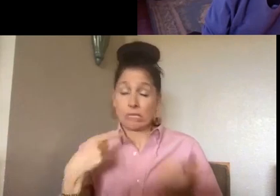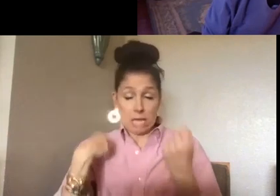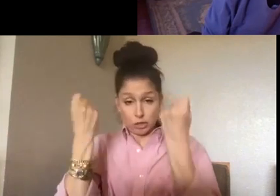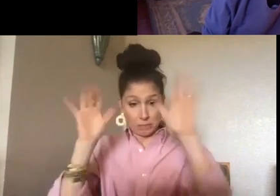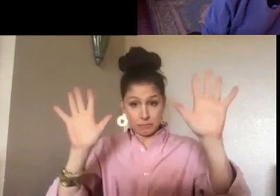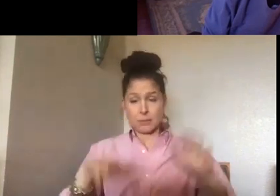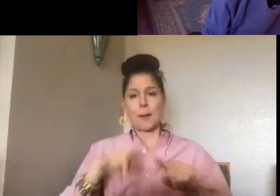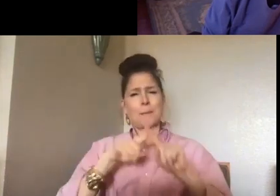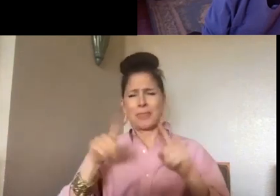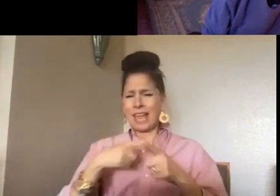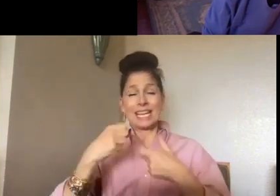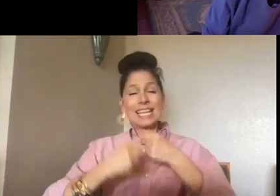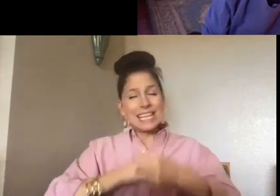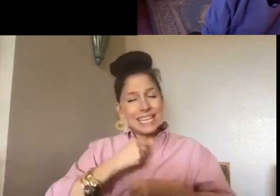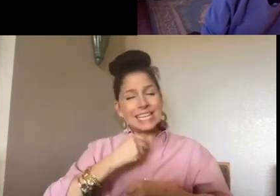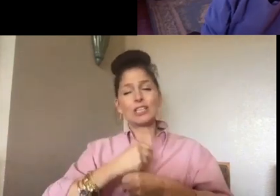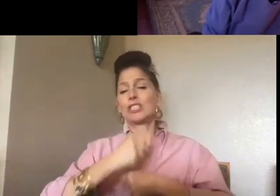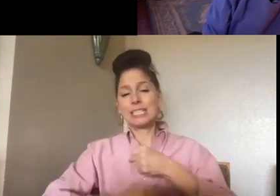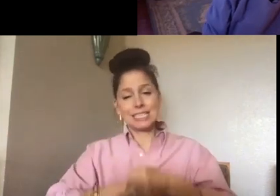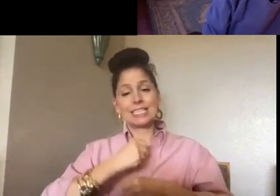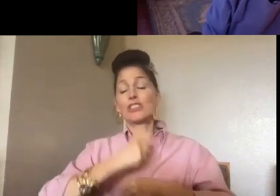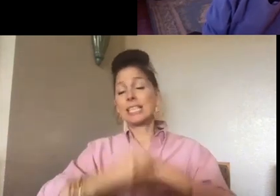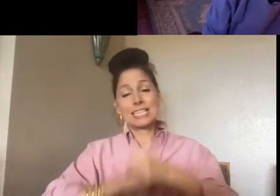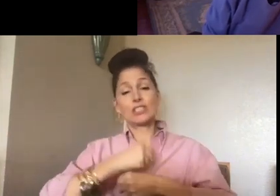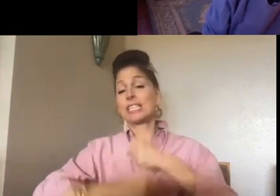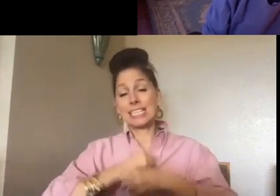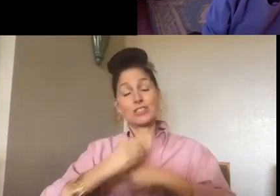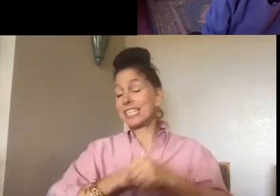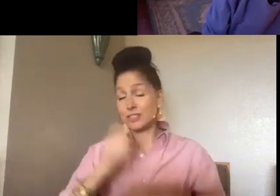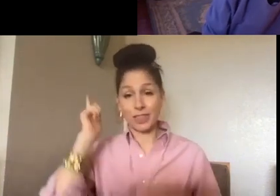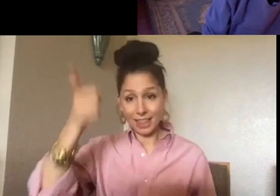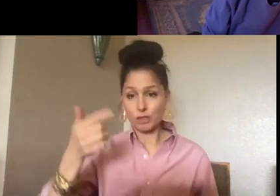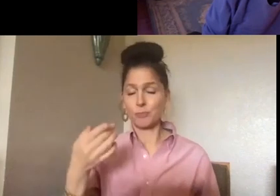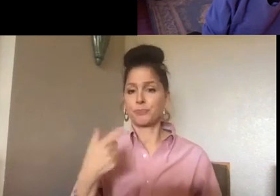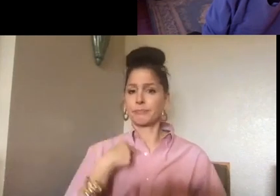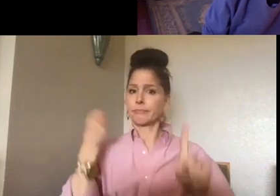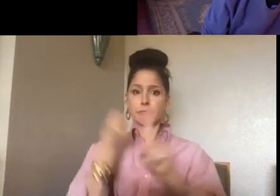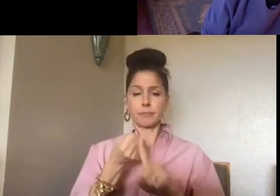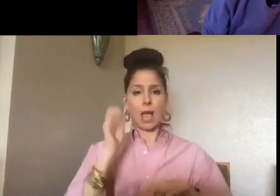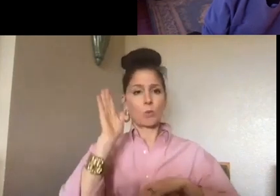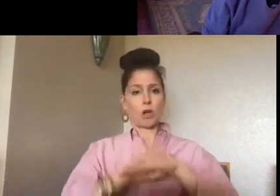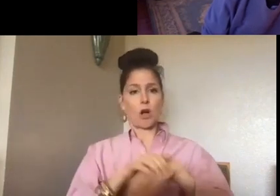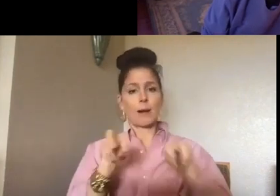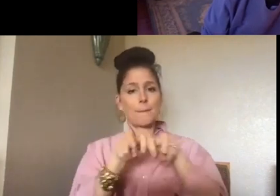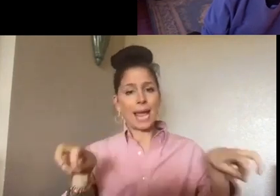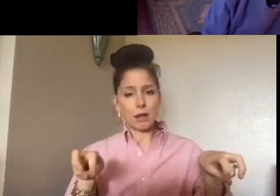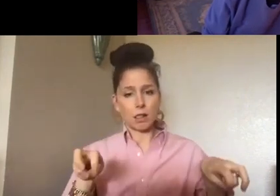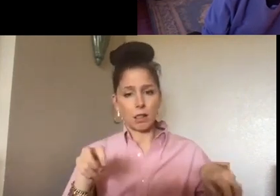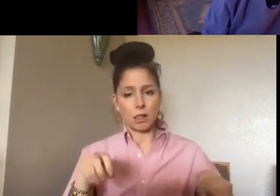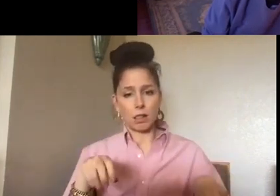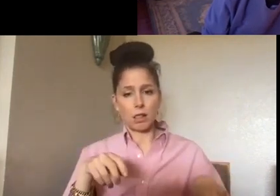And I understood, but, you know, as the years went by, years, years later, what